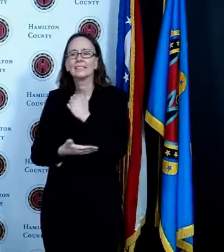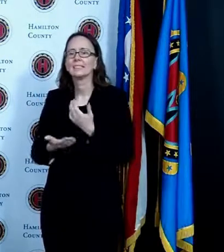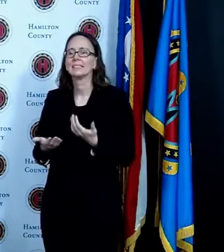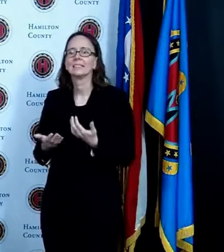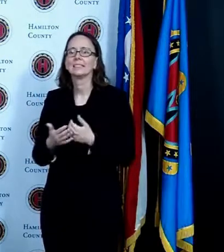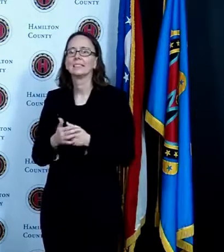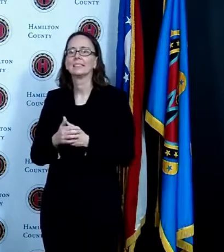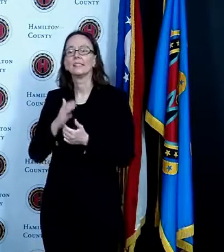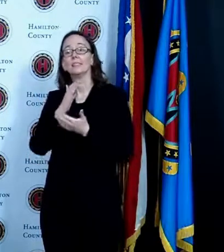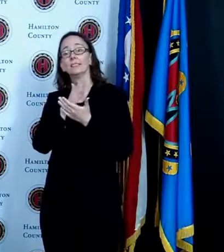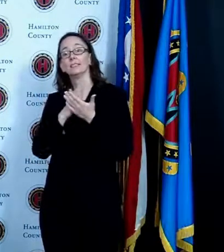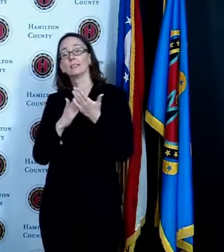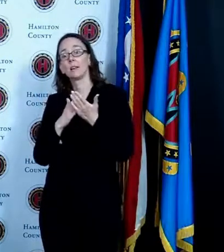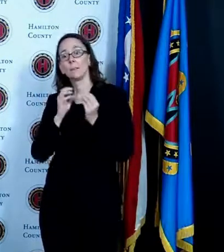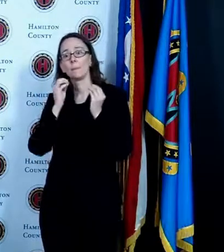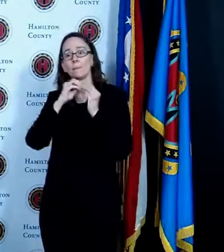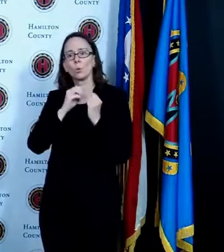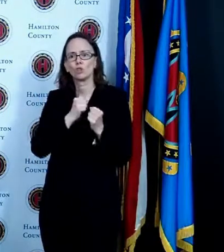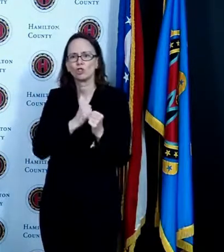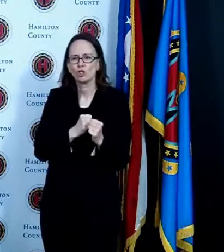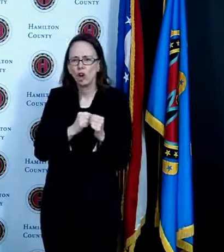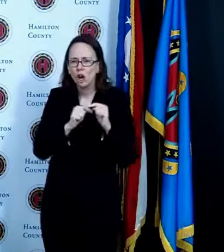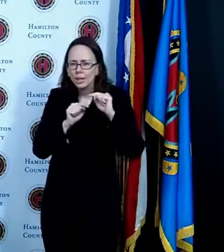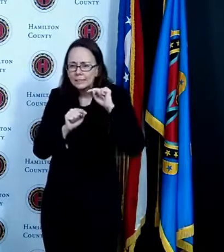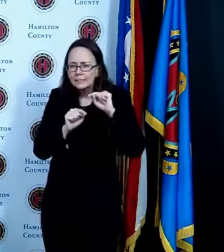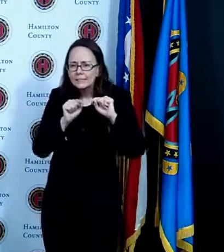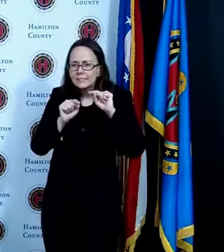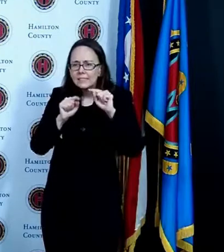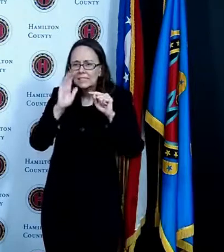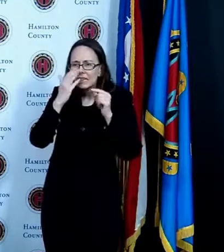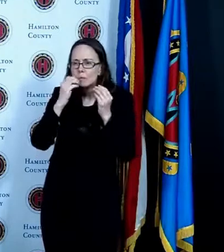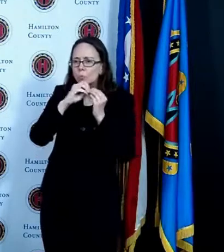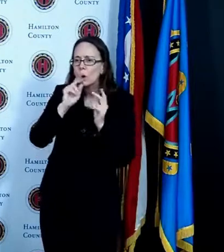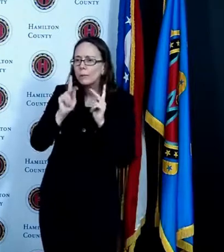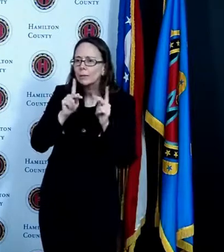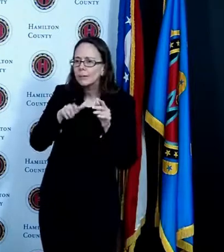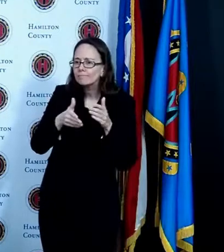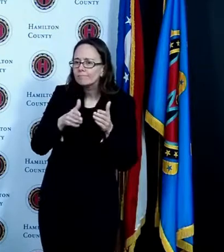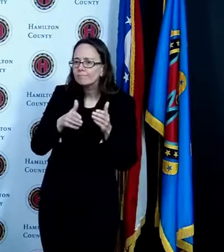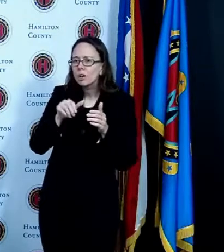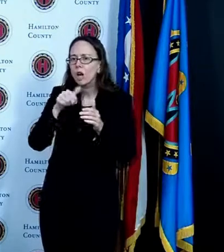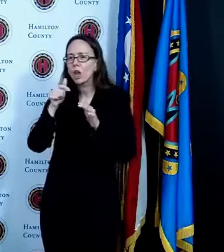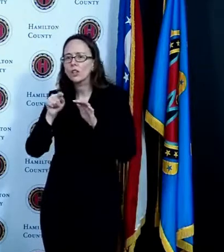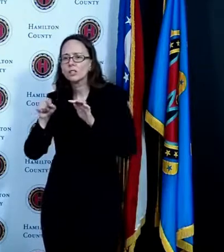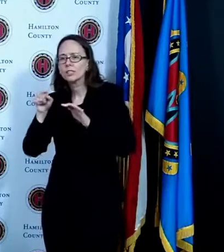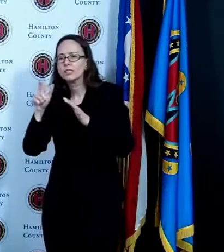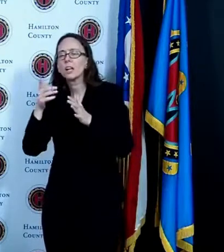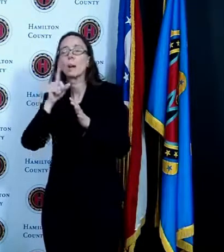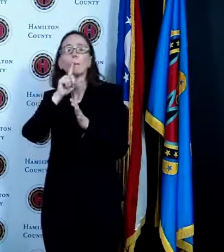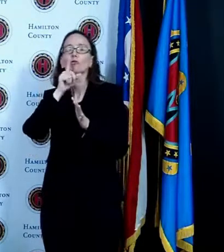but as you look at that you can see that this is an issue countywide so I we we